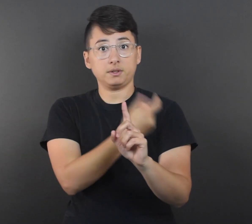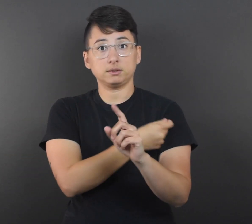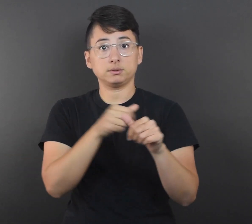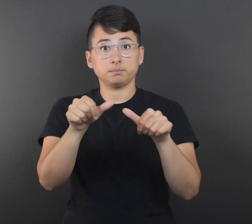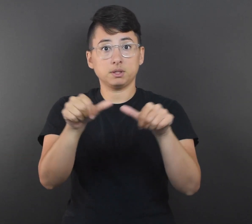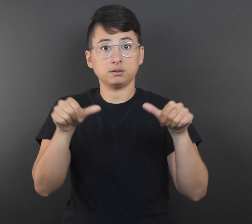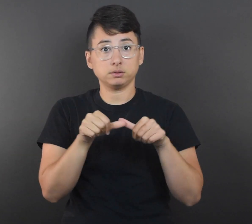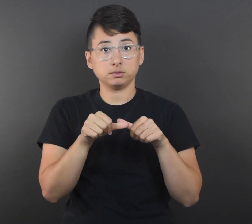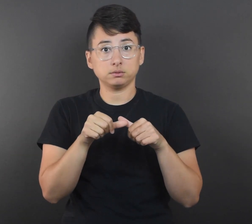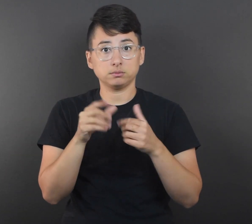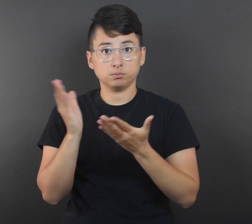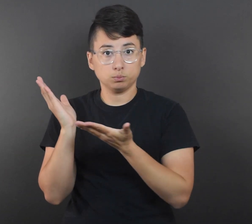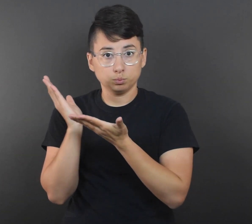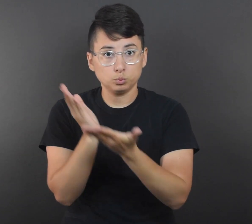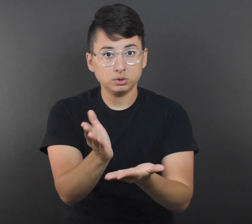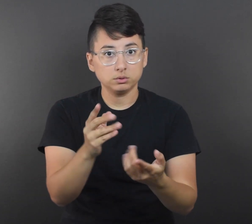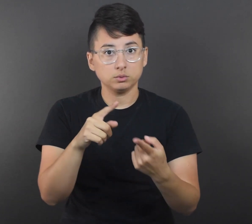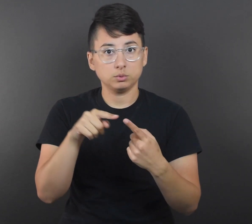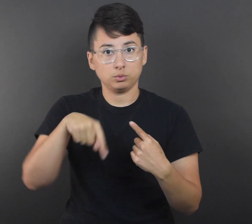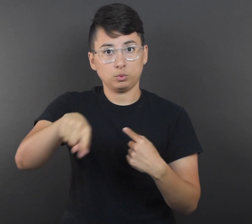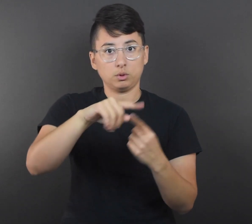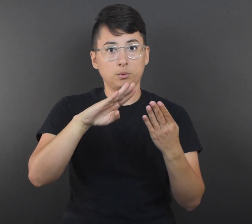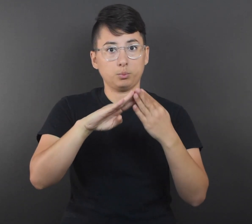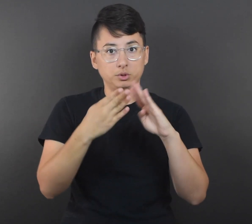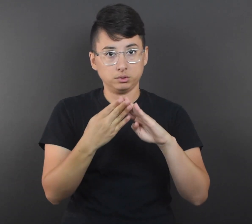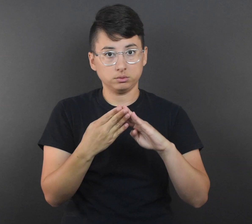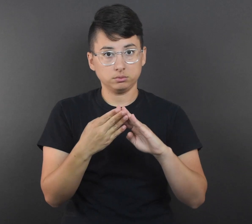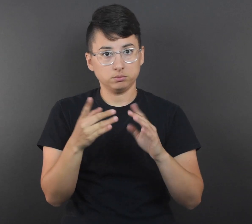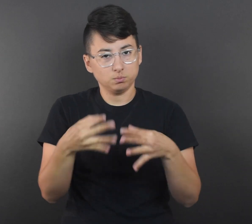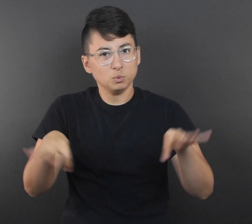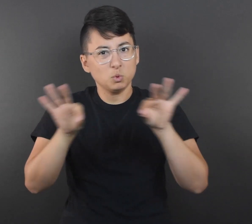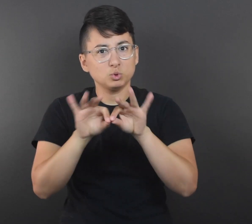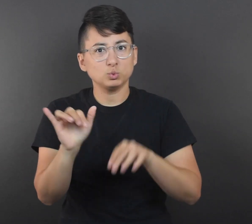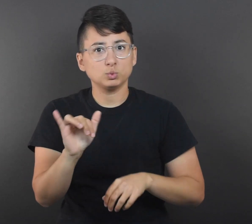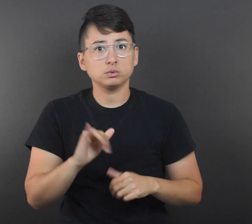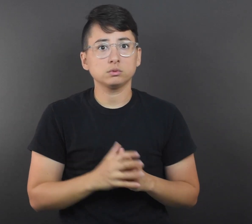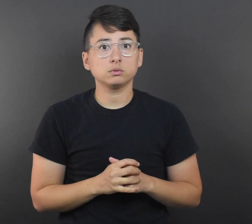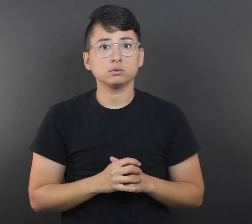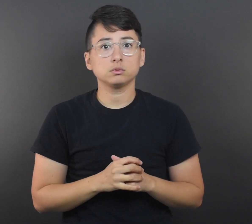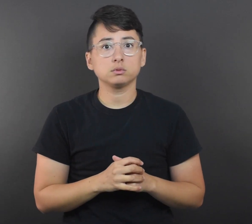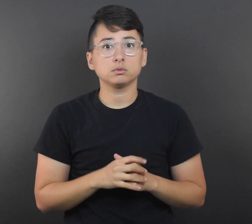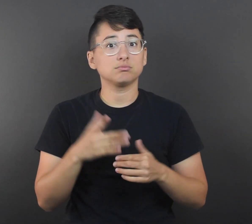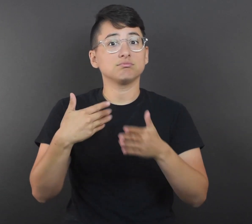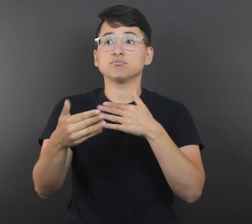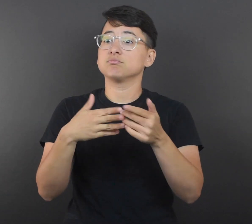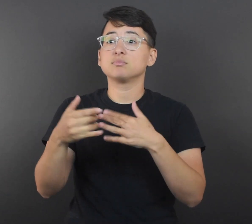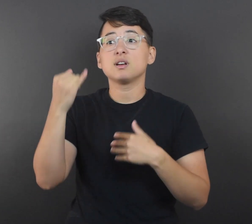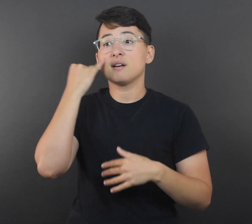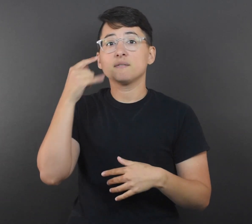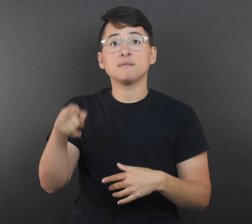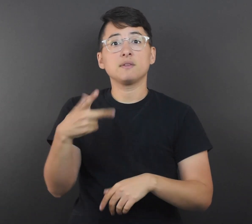site is only twenty blocks away, for elderly people that do not have a car or access to